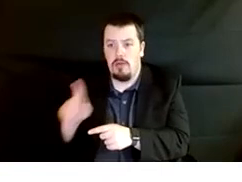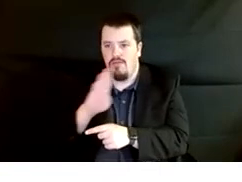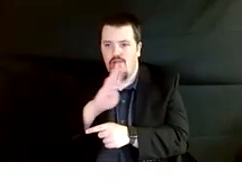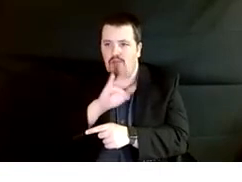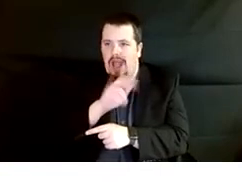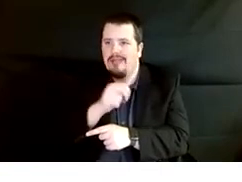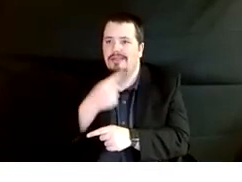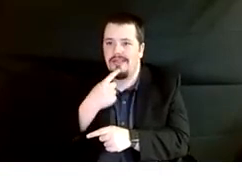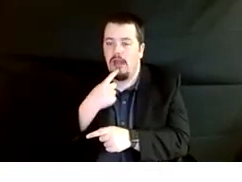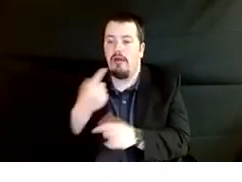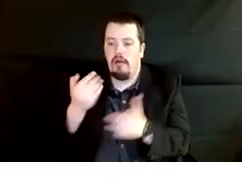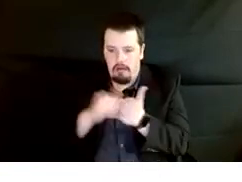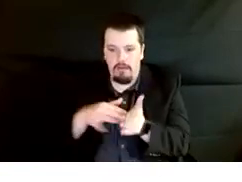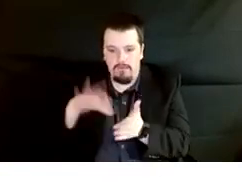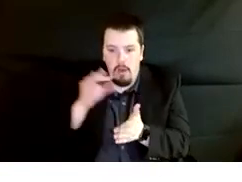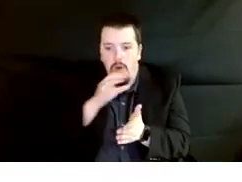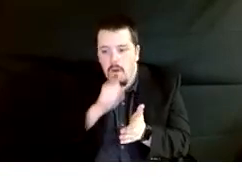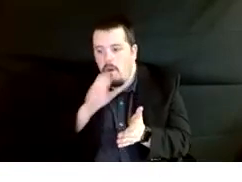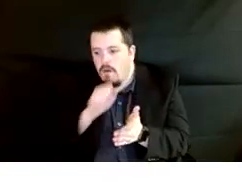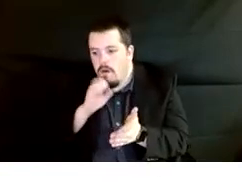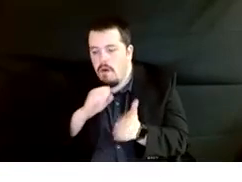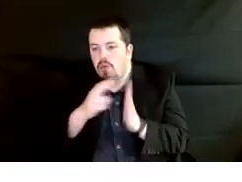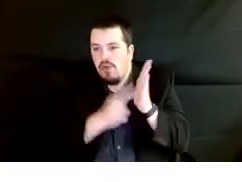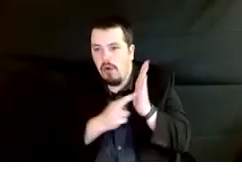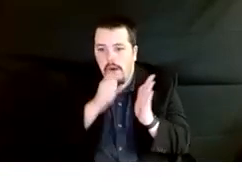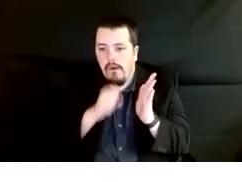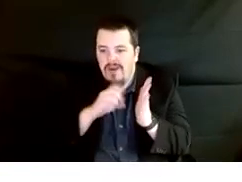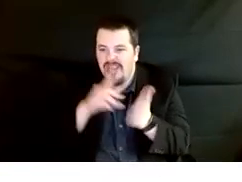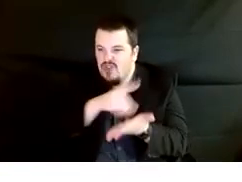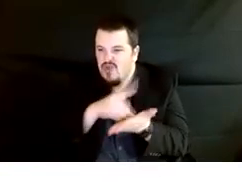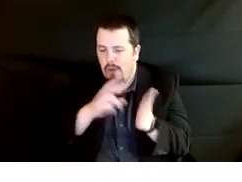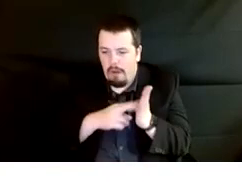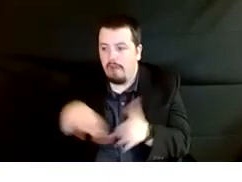finding old copies of the old guidelines uh at various health departments and online and I think